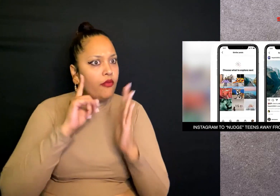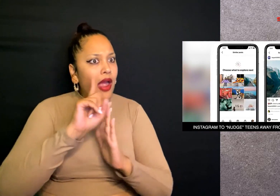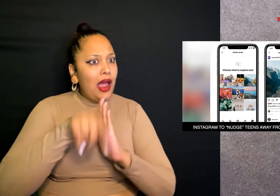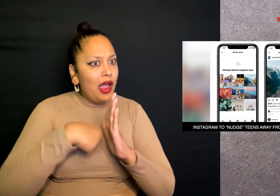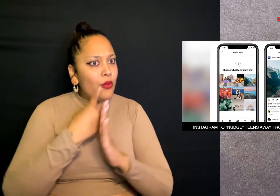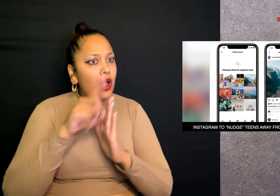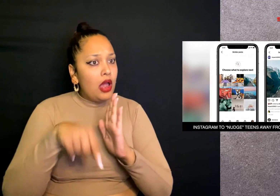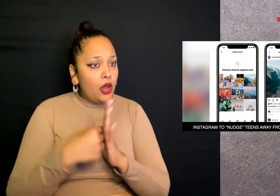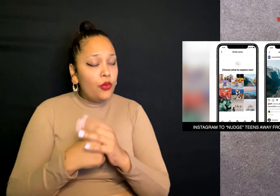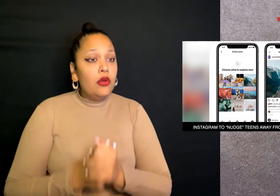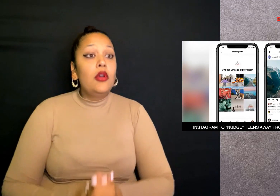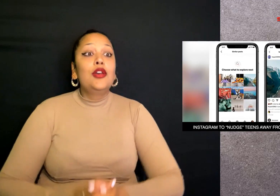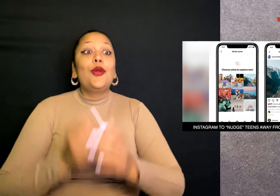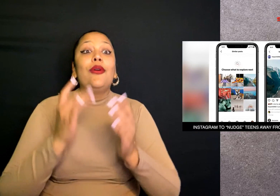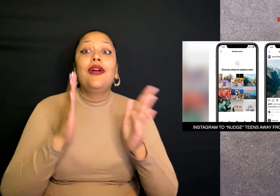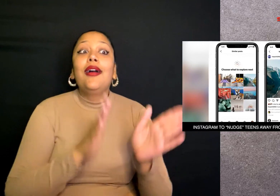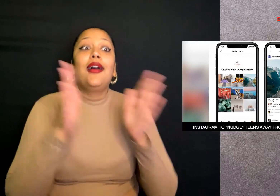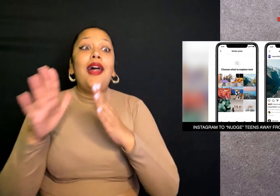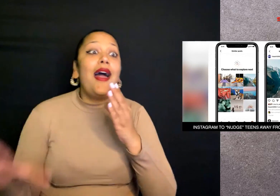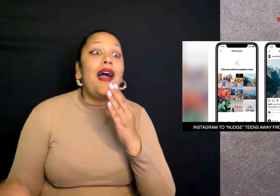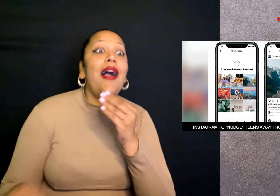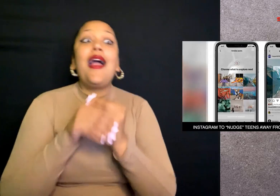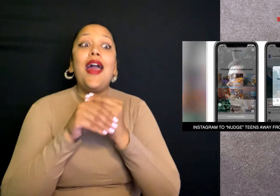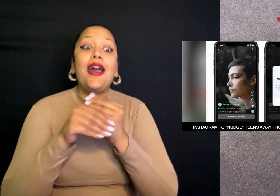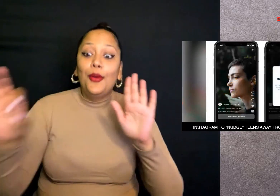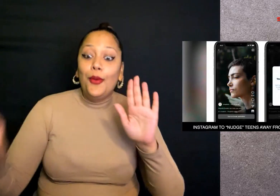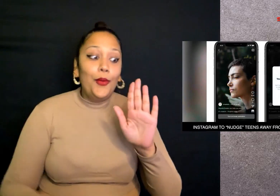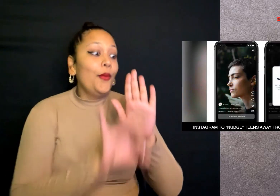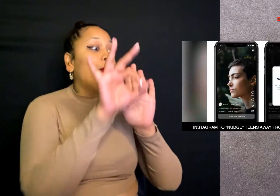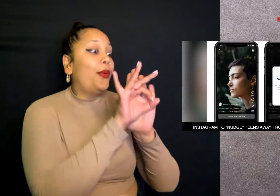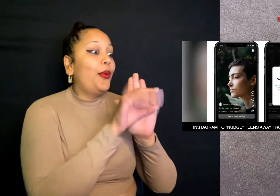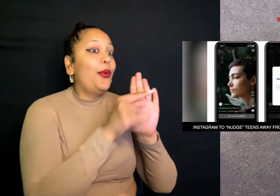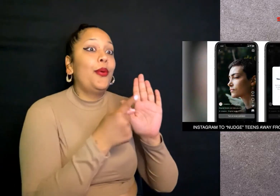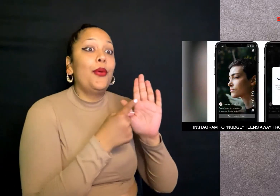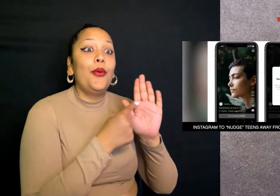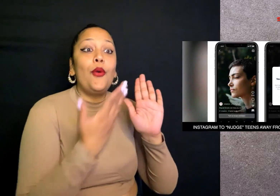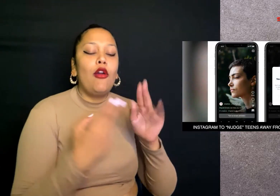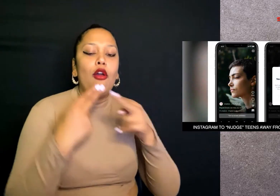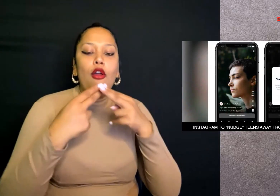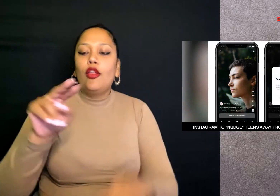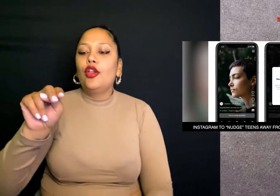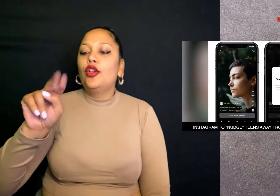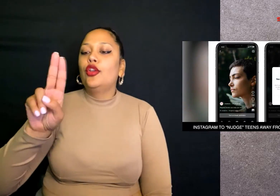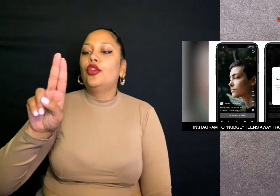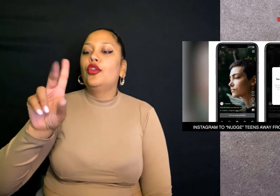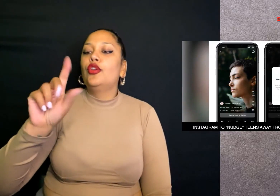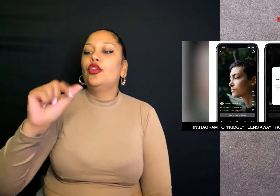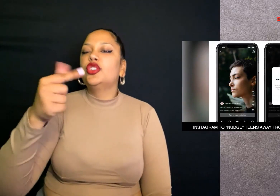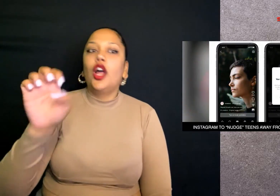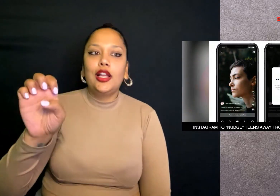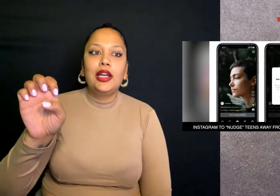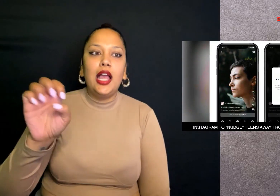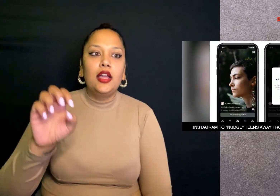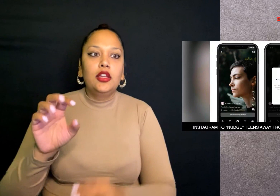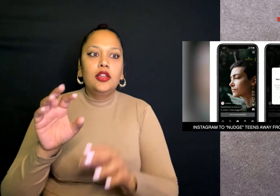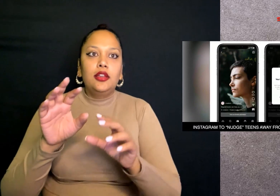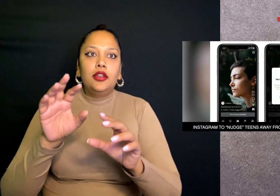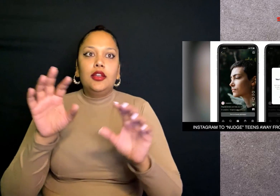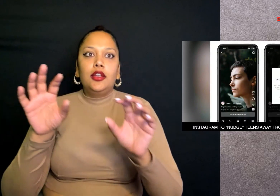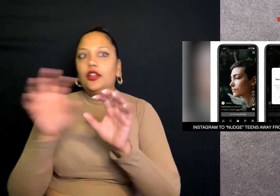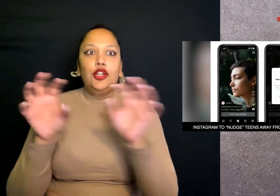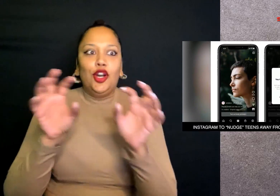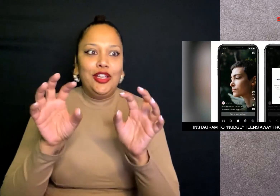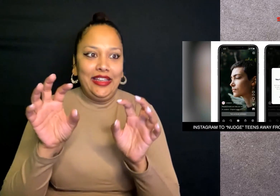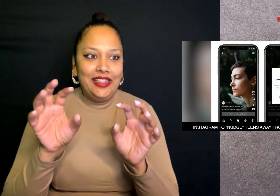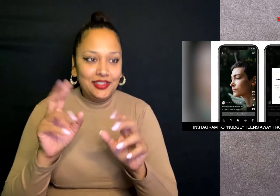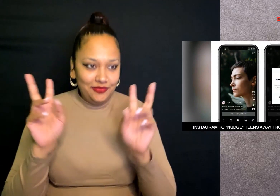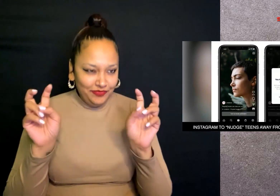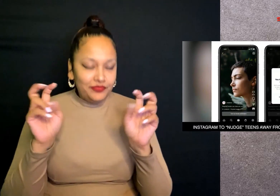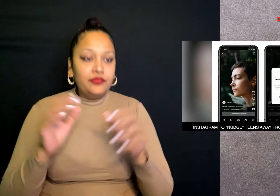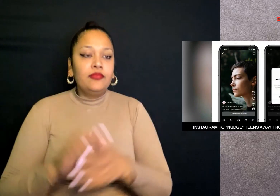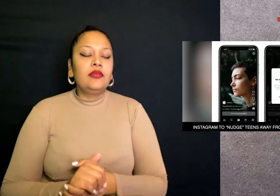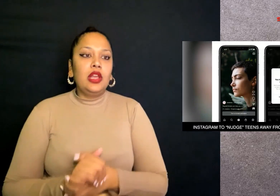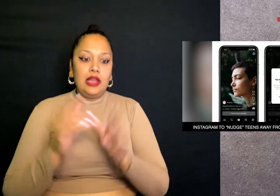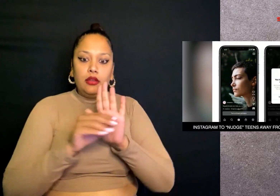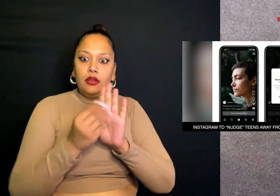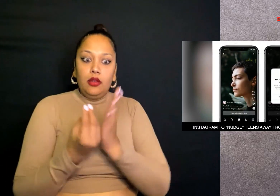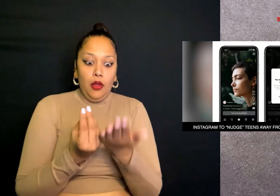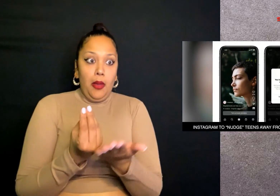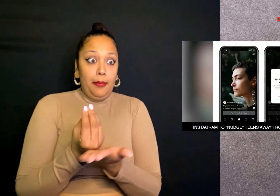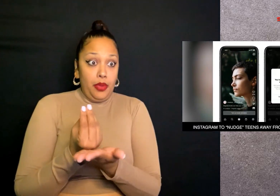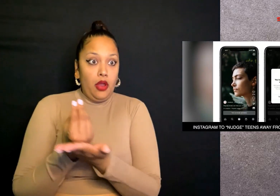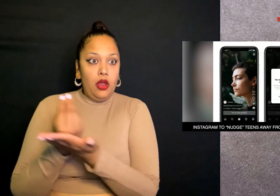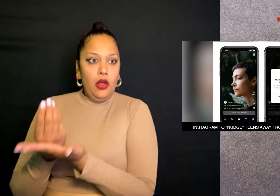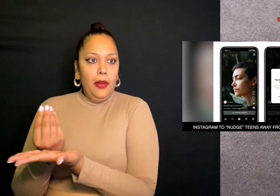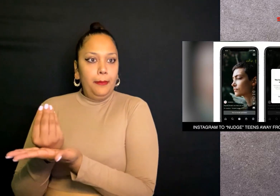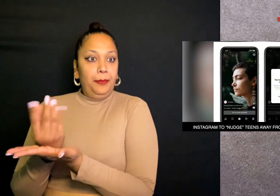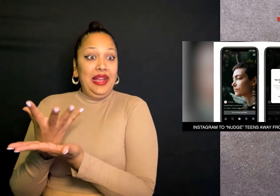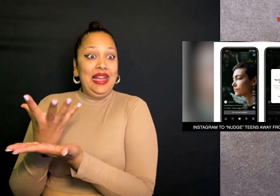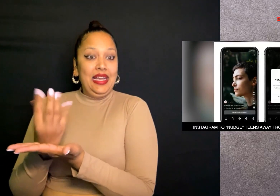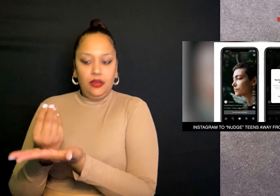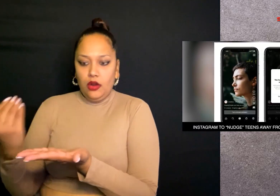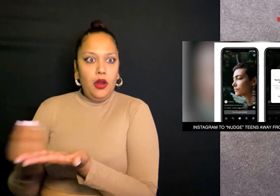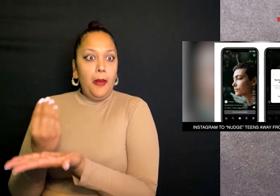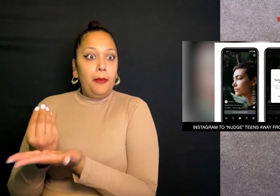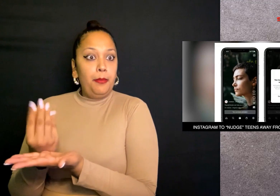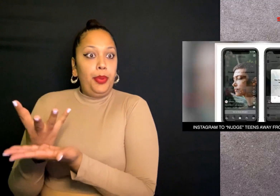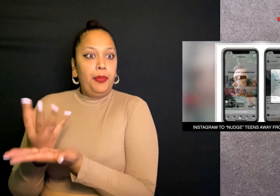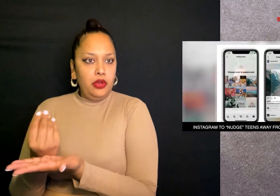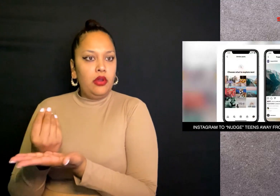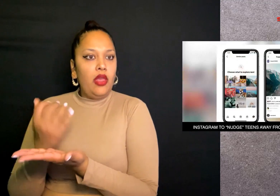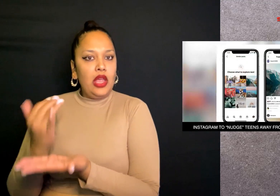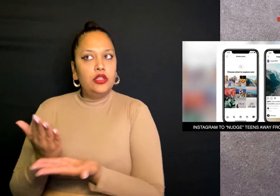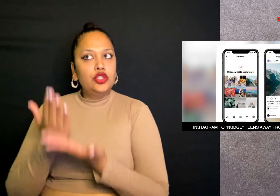for a long period of time the other new feature is called the nudge it is a notification that